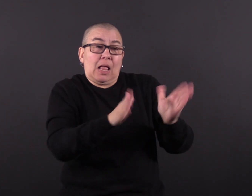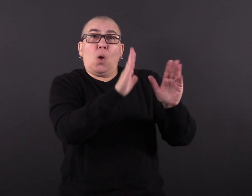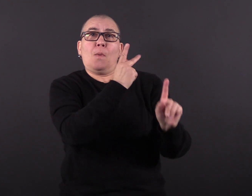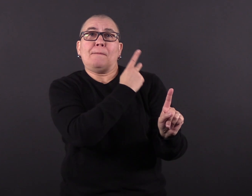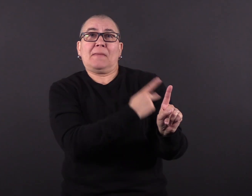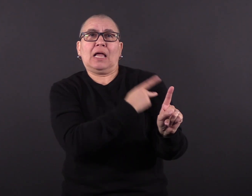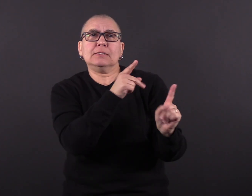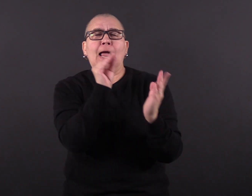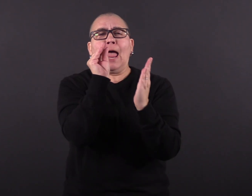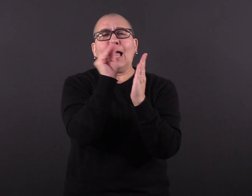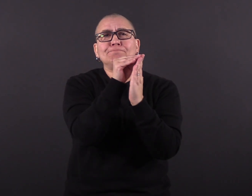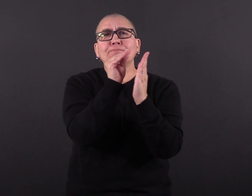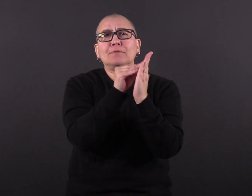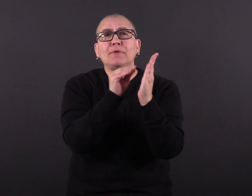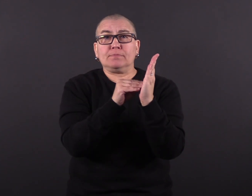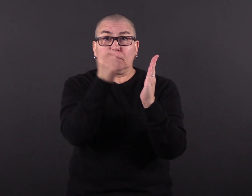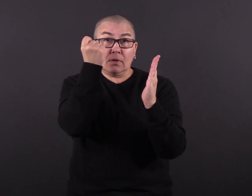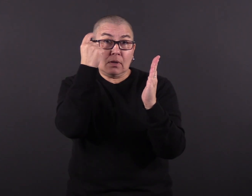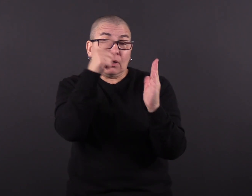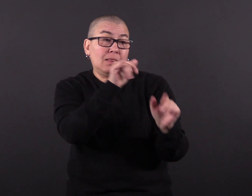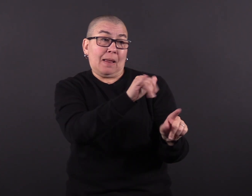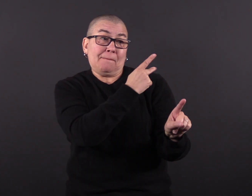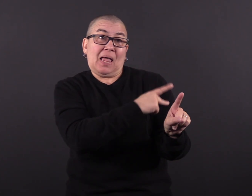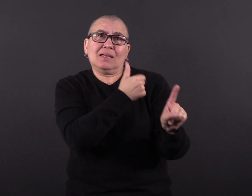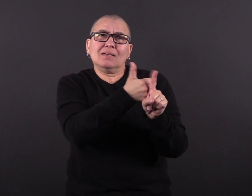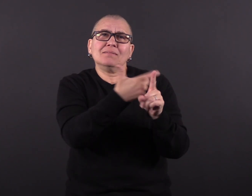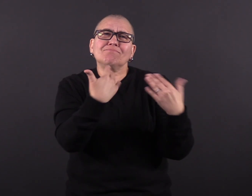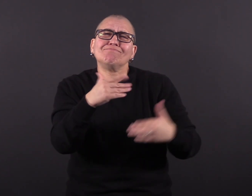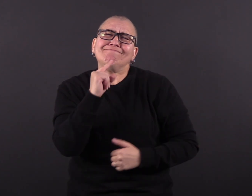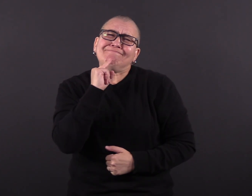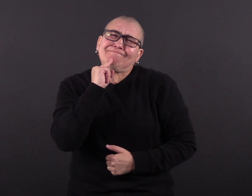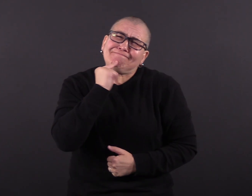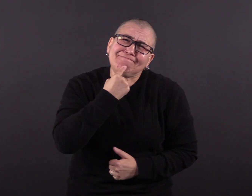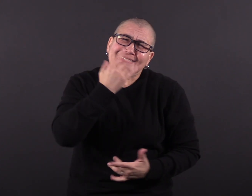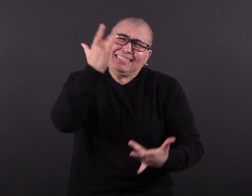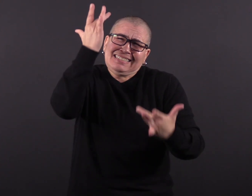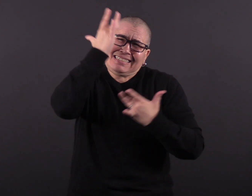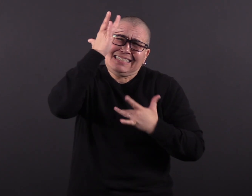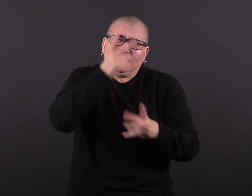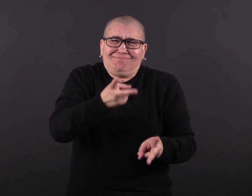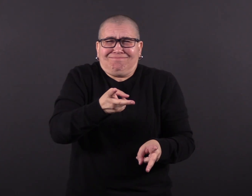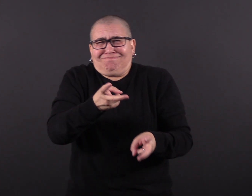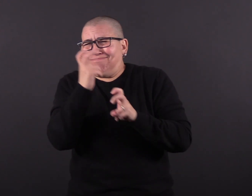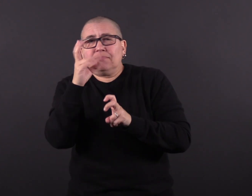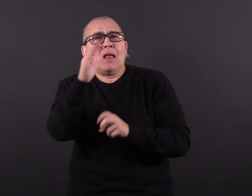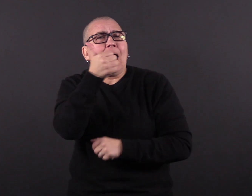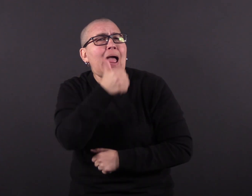It allows patients with chronic illness or age-related health deterioration to